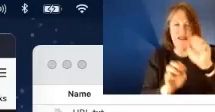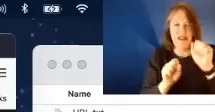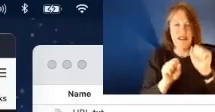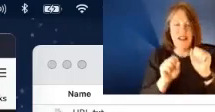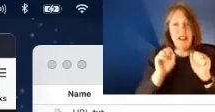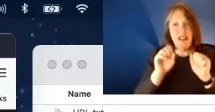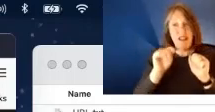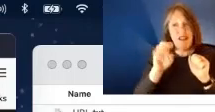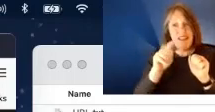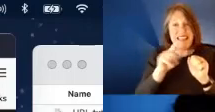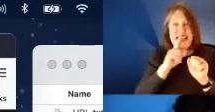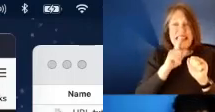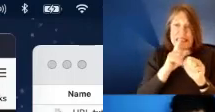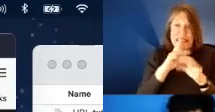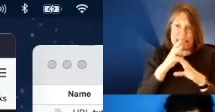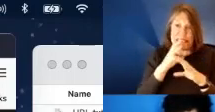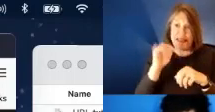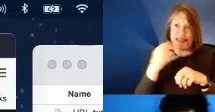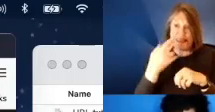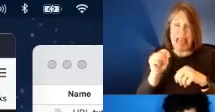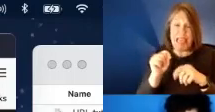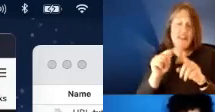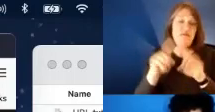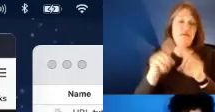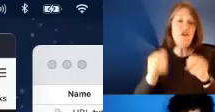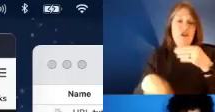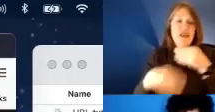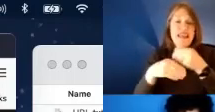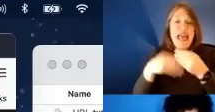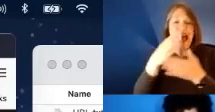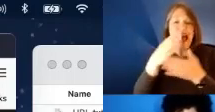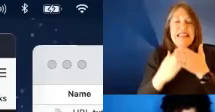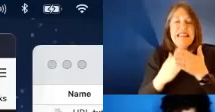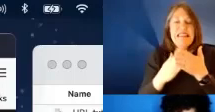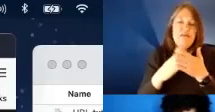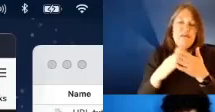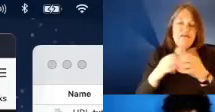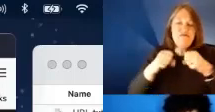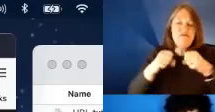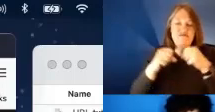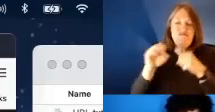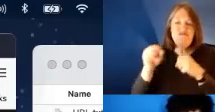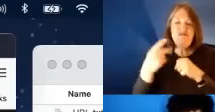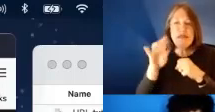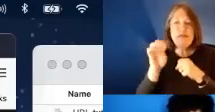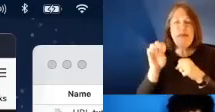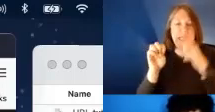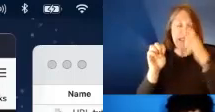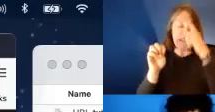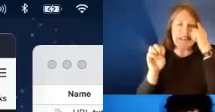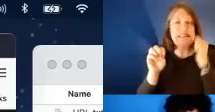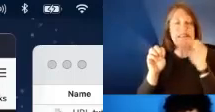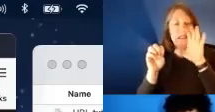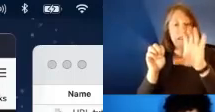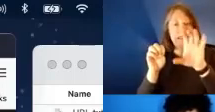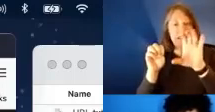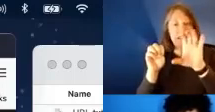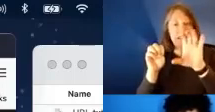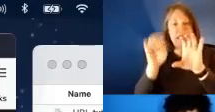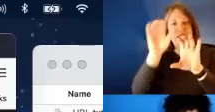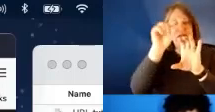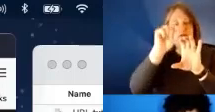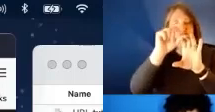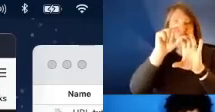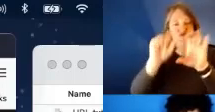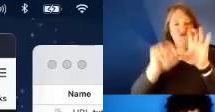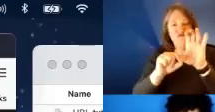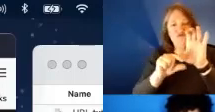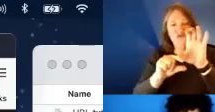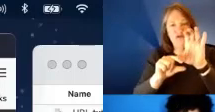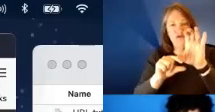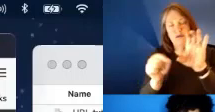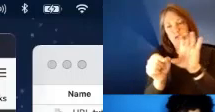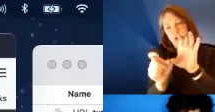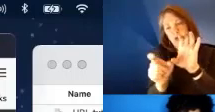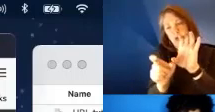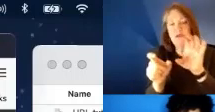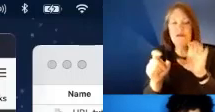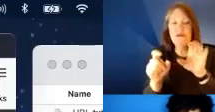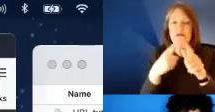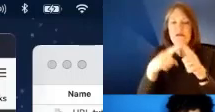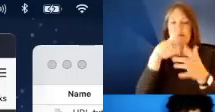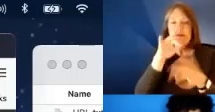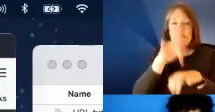07:01:01 so now you can add some space around the image itself. And then click okay just